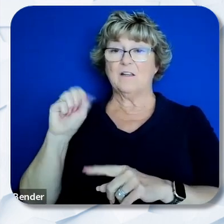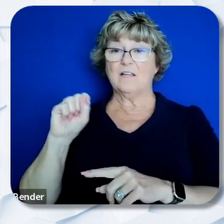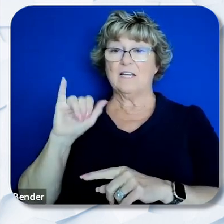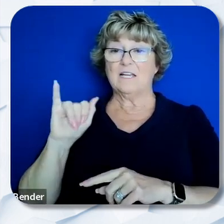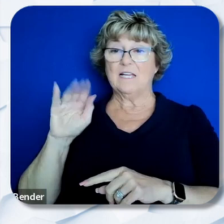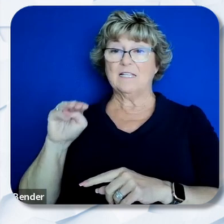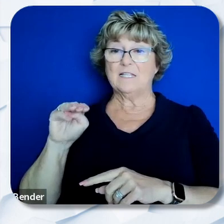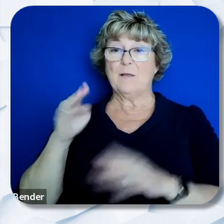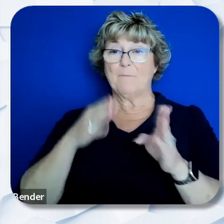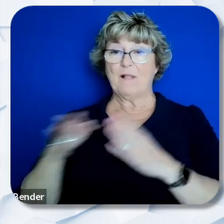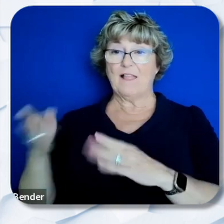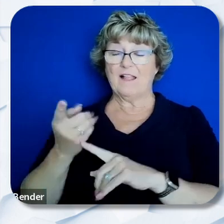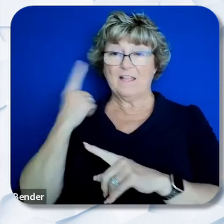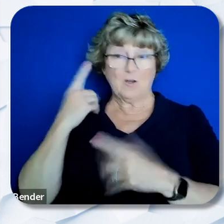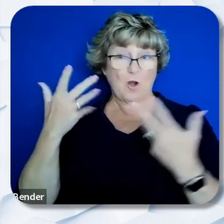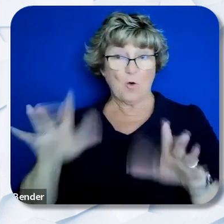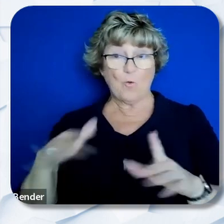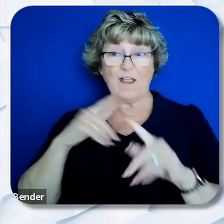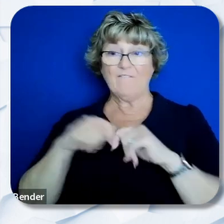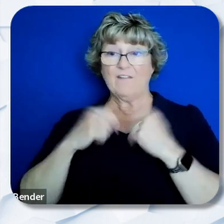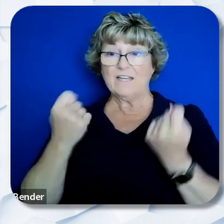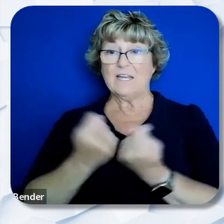last year, and you already have a team. Or maybe you have another team that you could